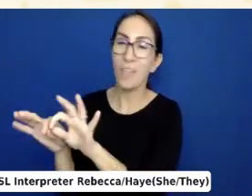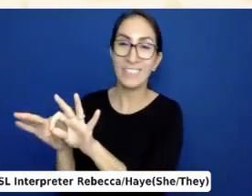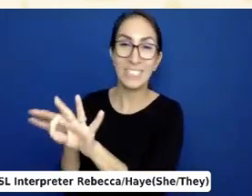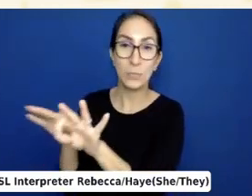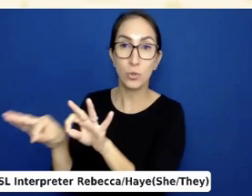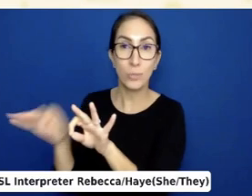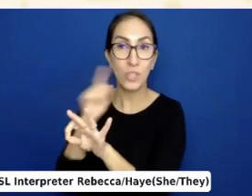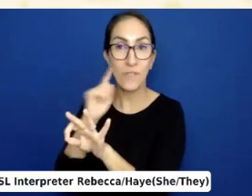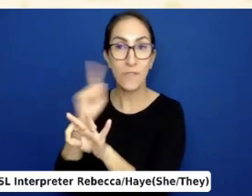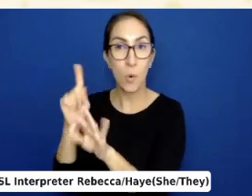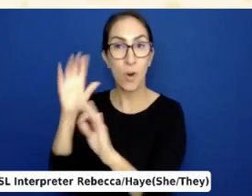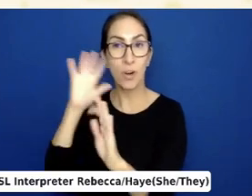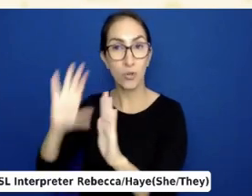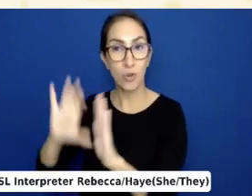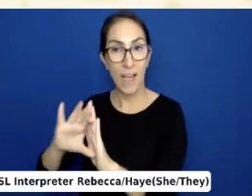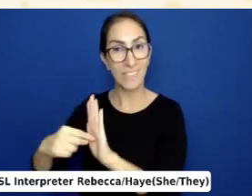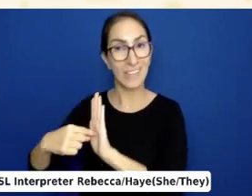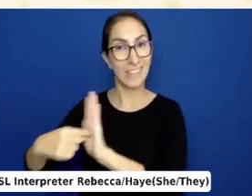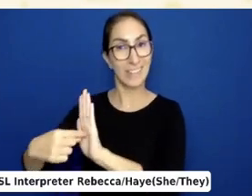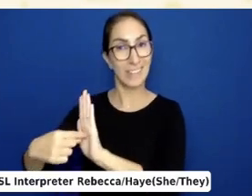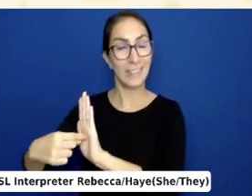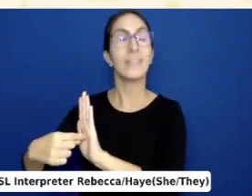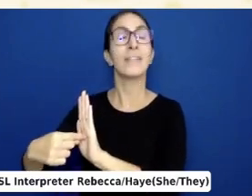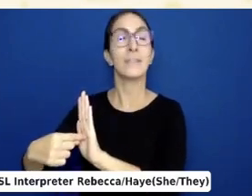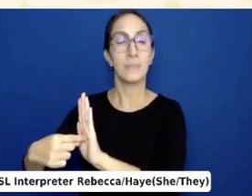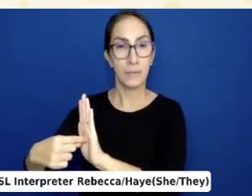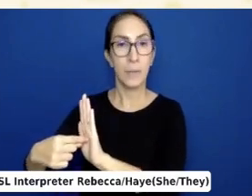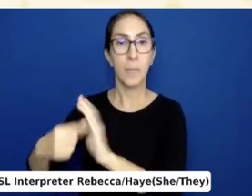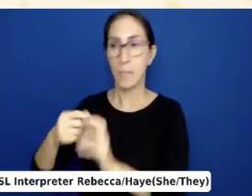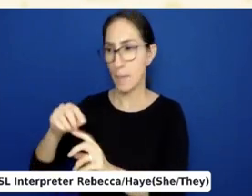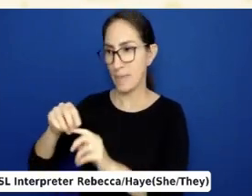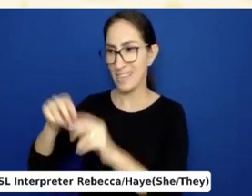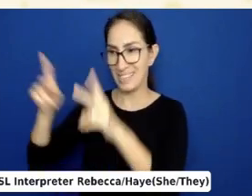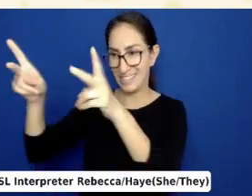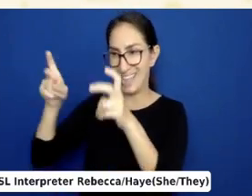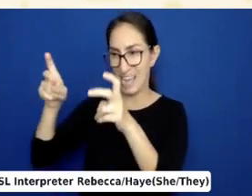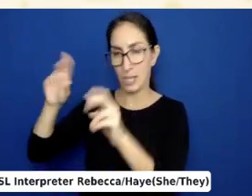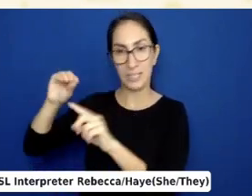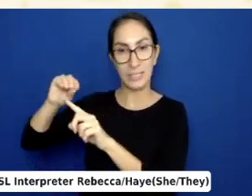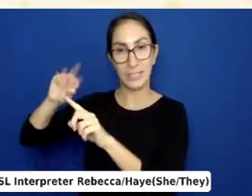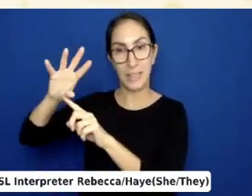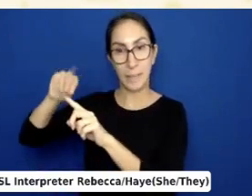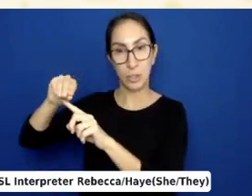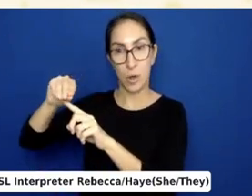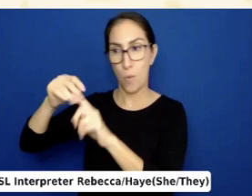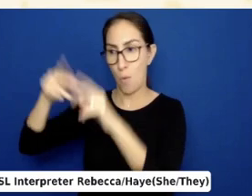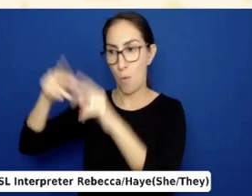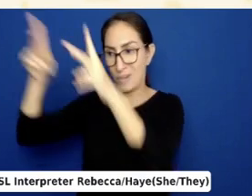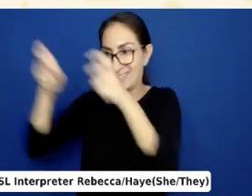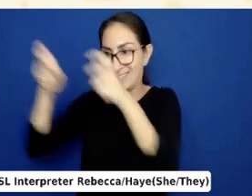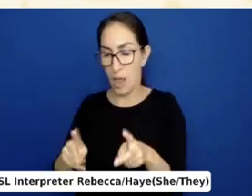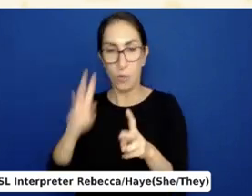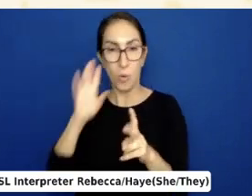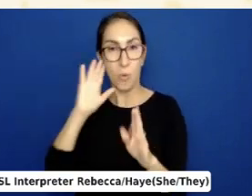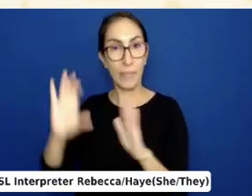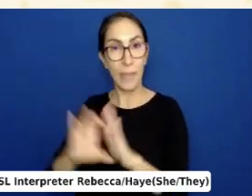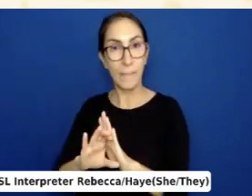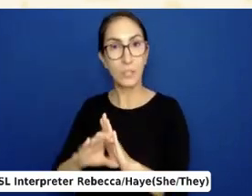to just take a snapshot or download the image so they can just download the information to their phones,